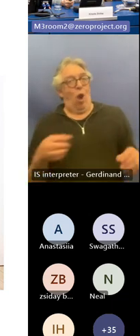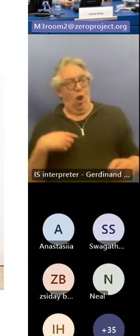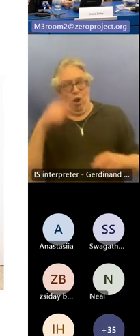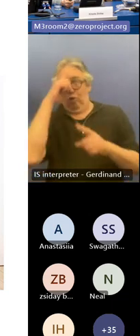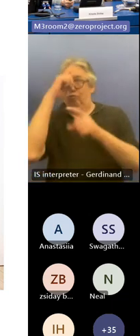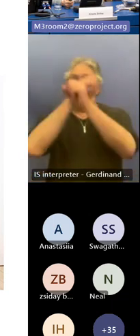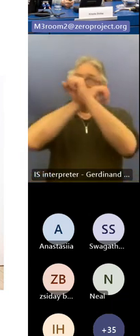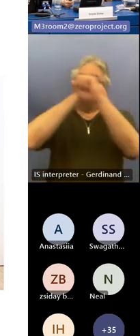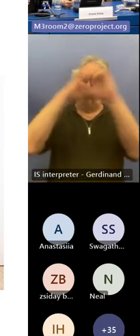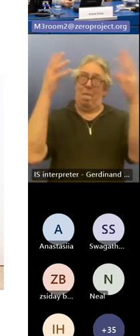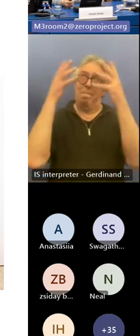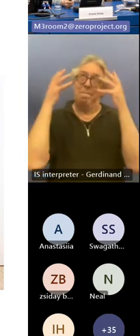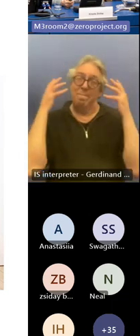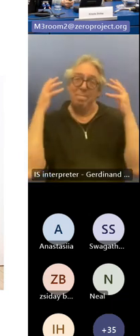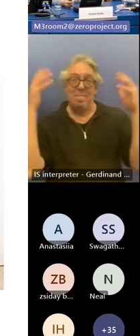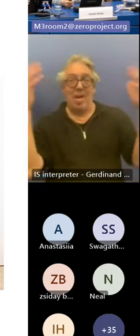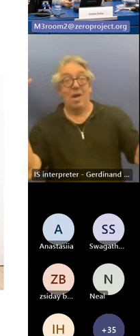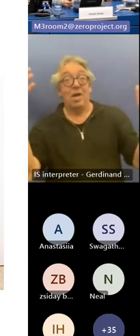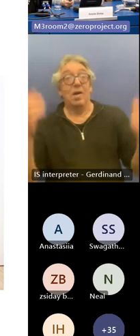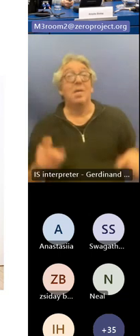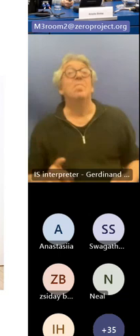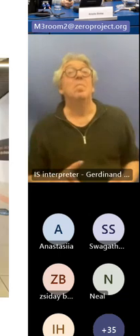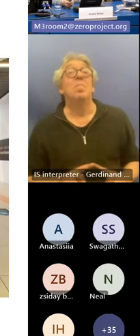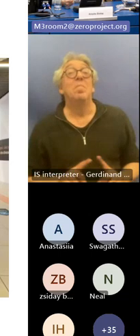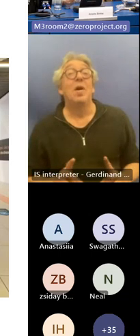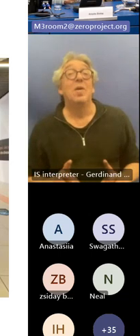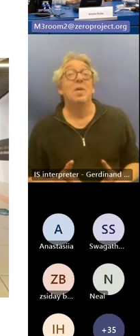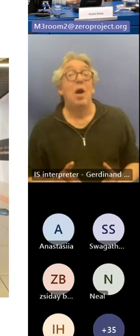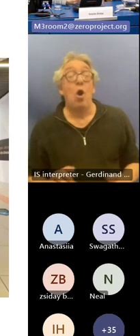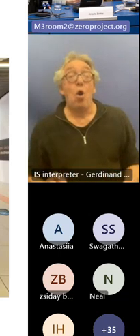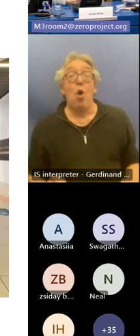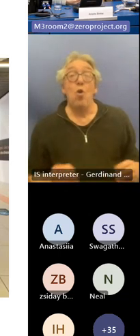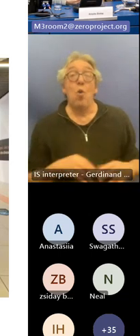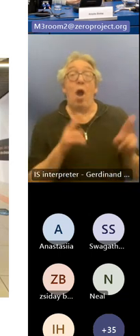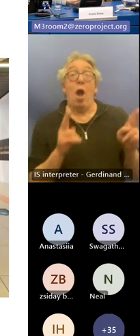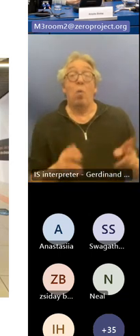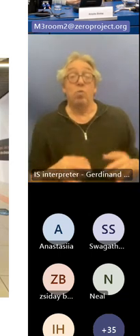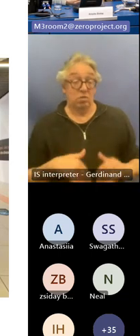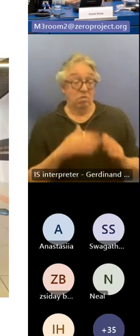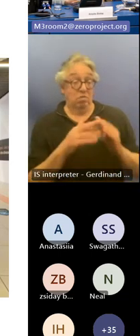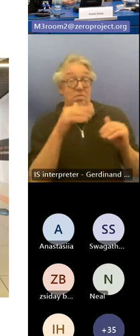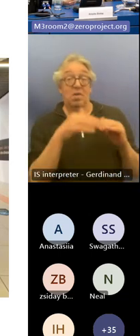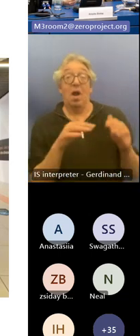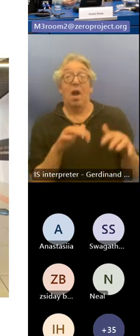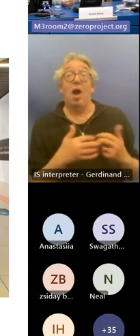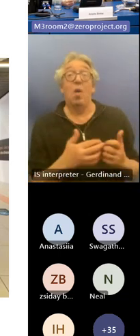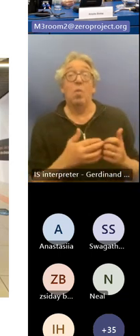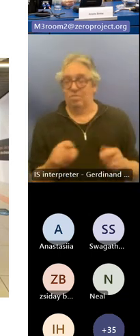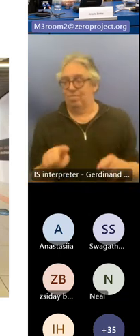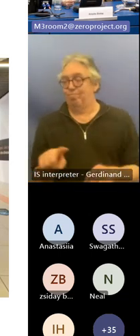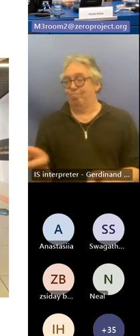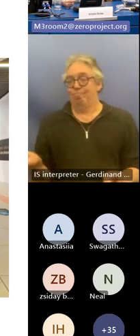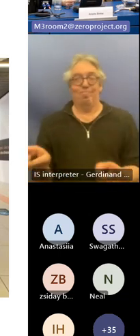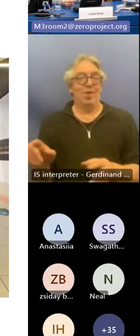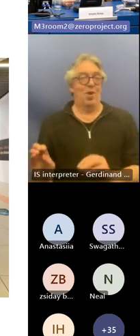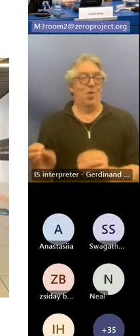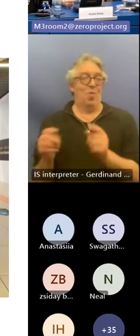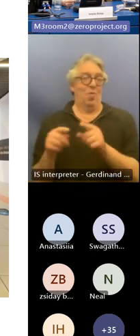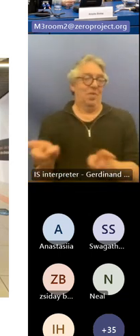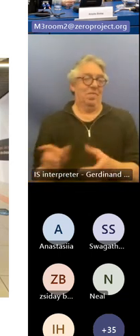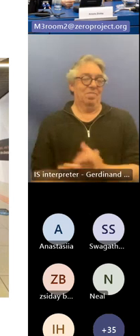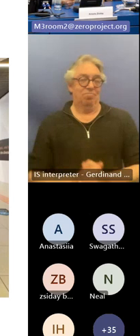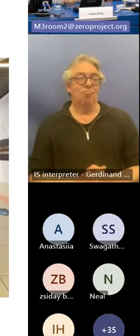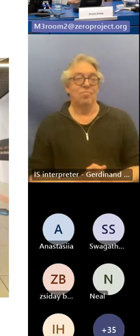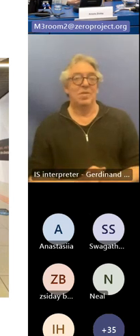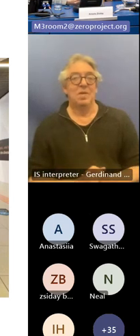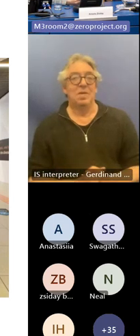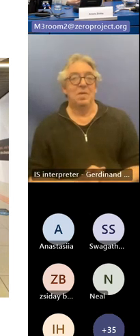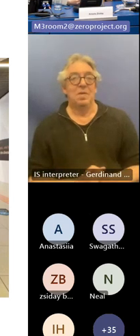what built the youth house was the young people we work with. We did not start the work based only on